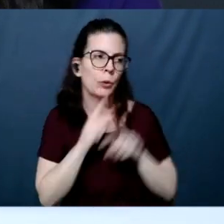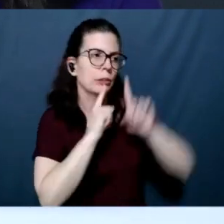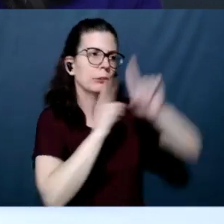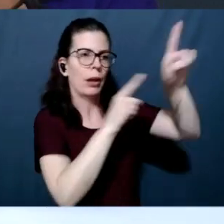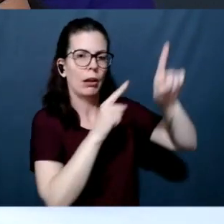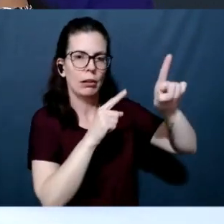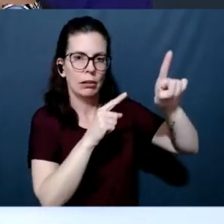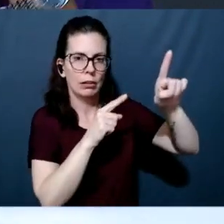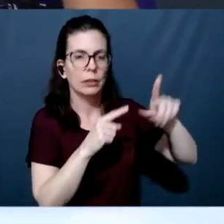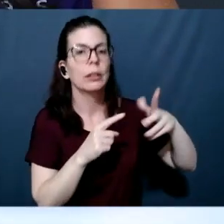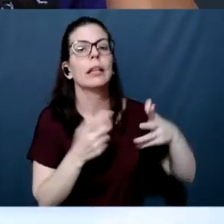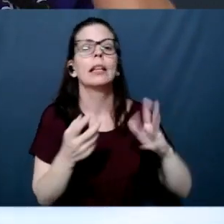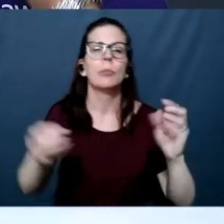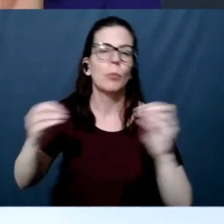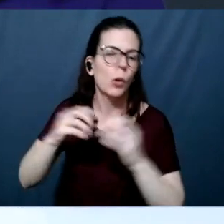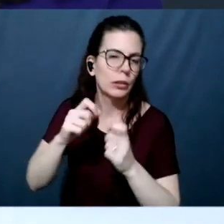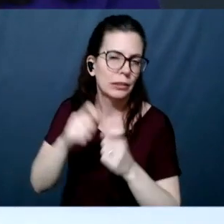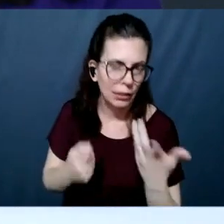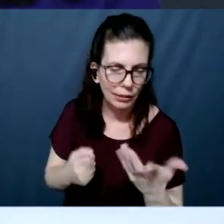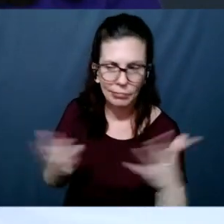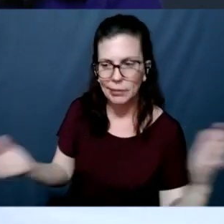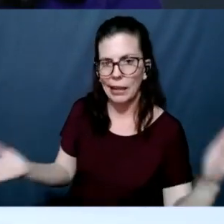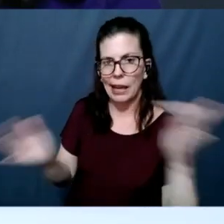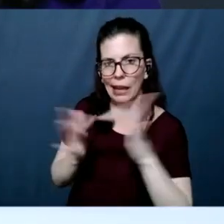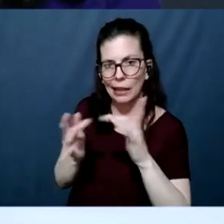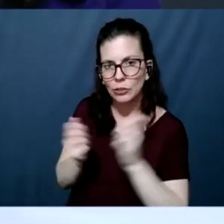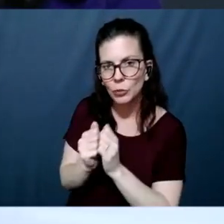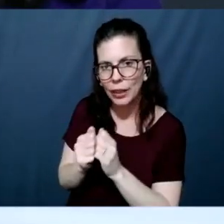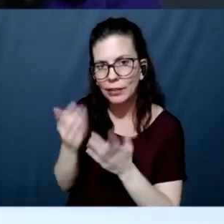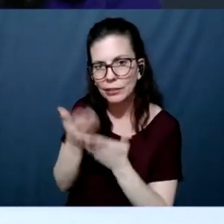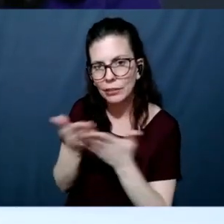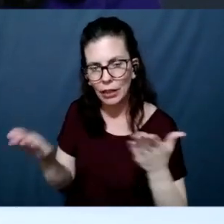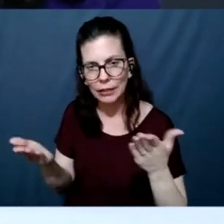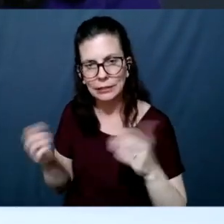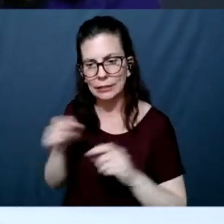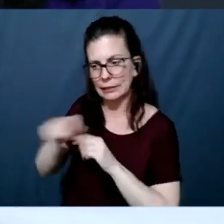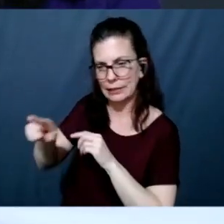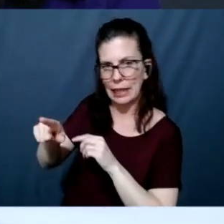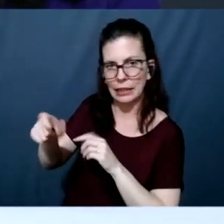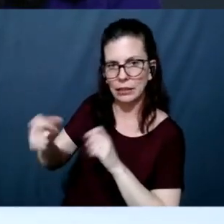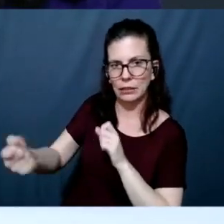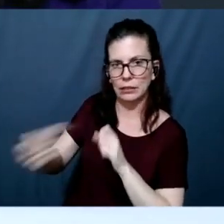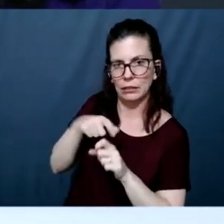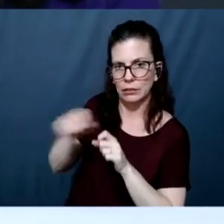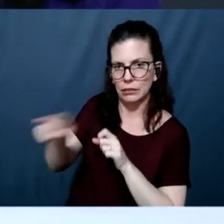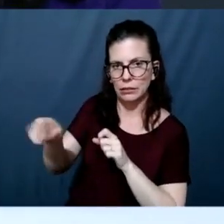it can actually do connections to devices and then send information back and forth you based on the BLE protocol.